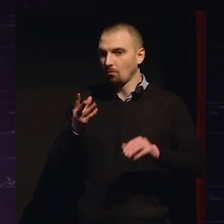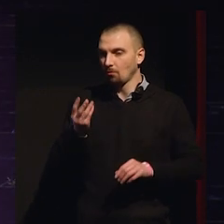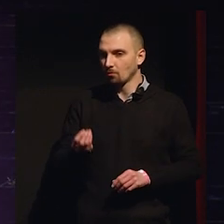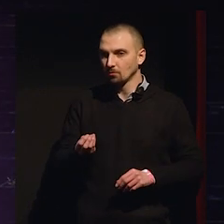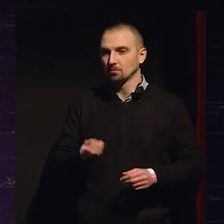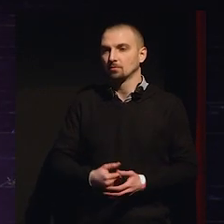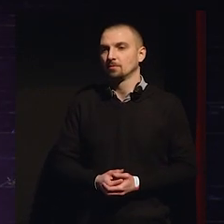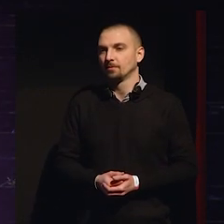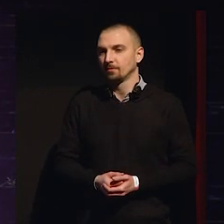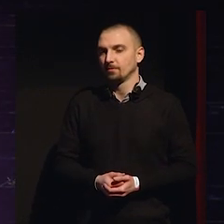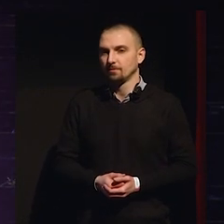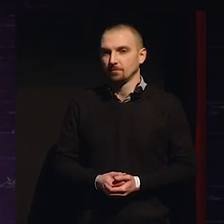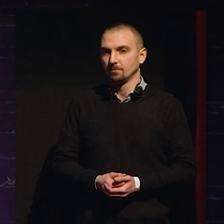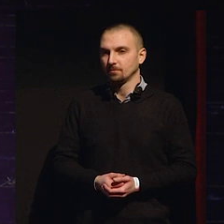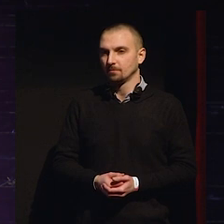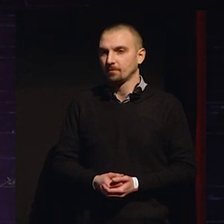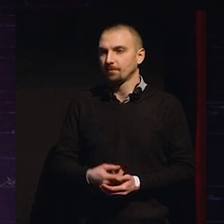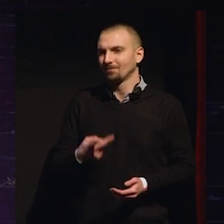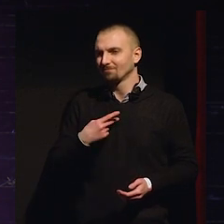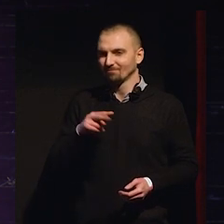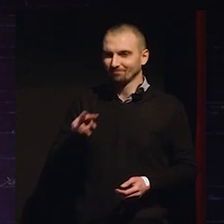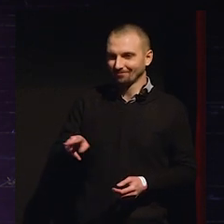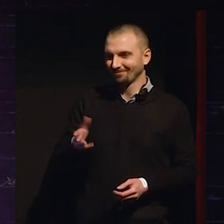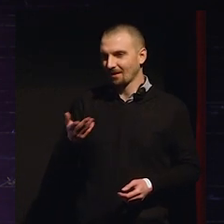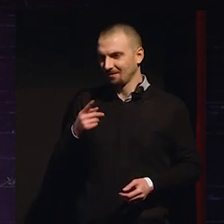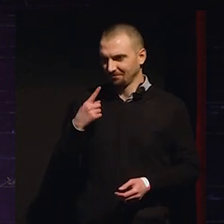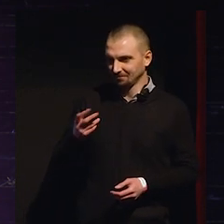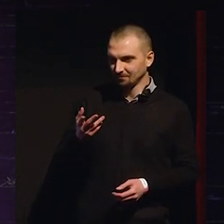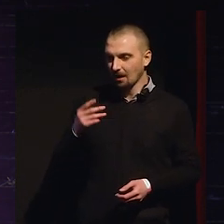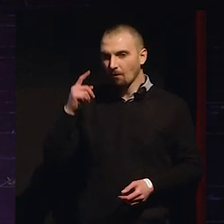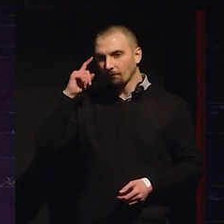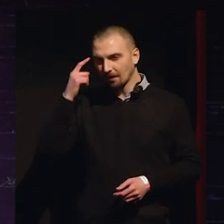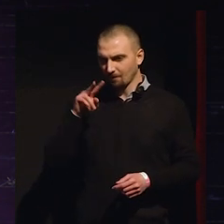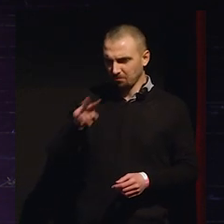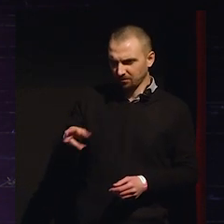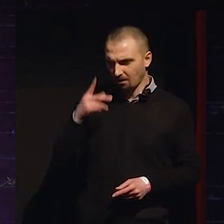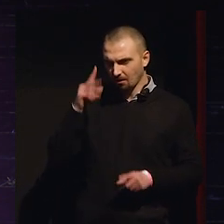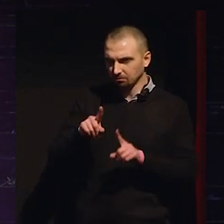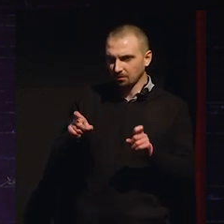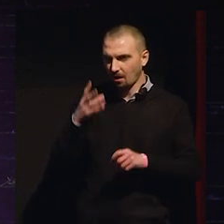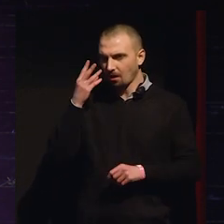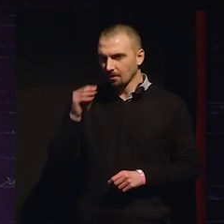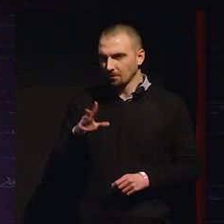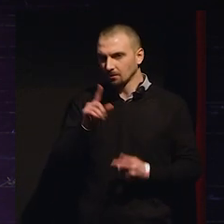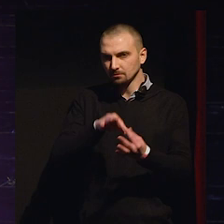Of course, there are still those who approach us with prejudice. We want to change the perception, but when they see Kara and me,